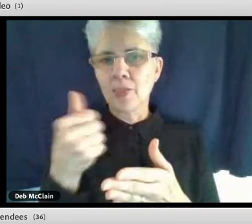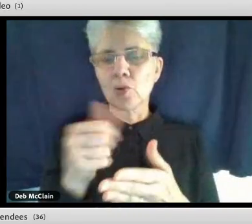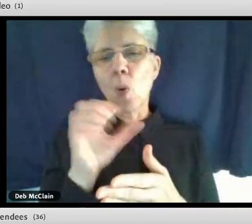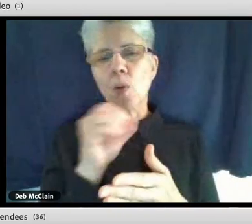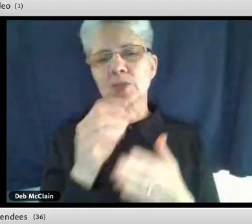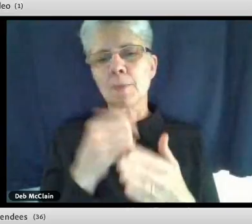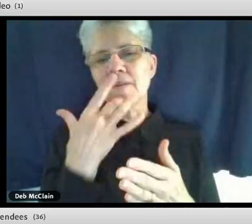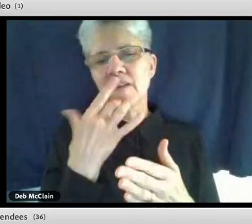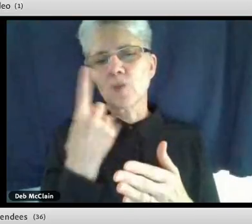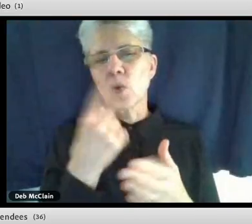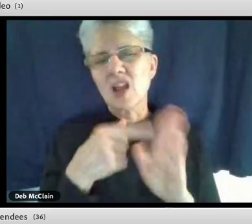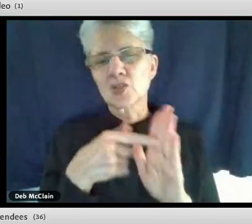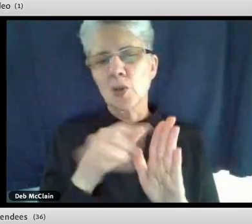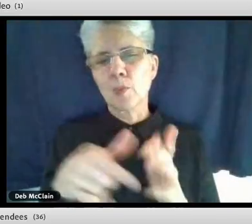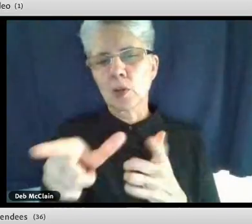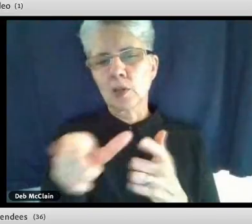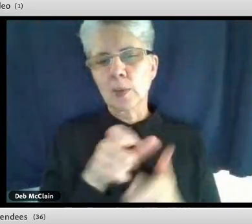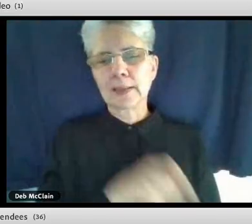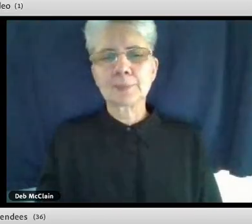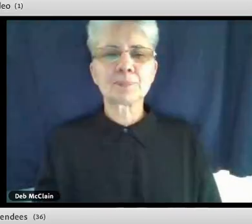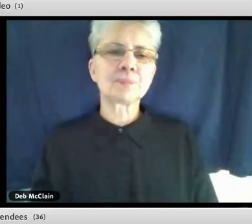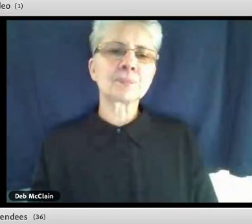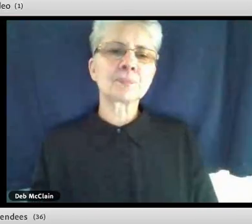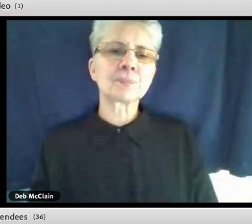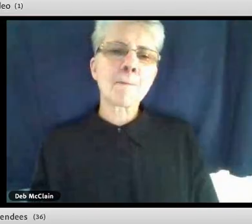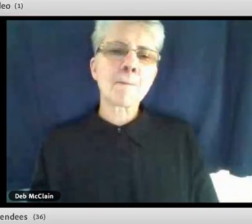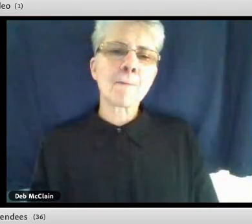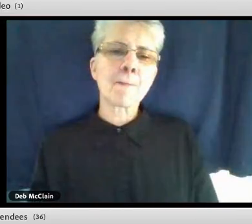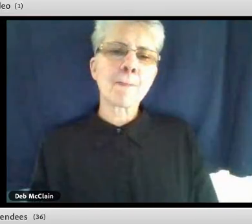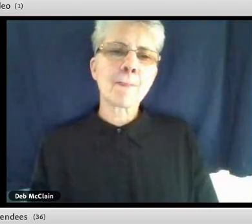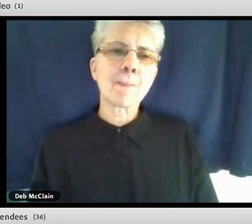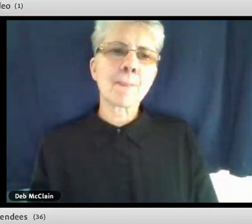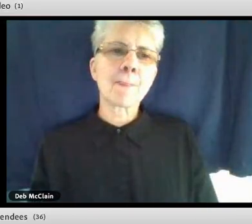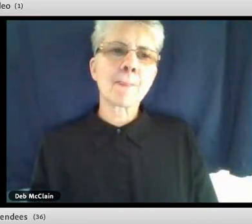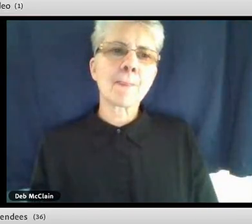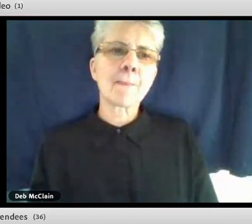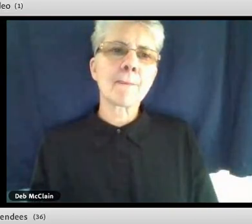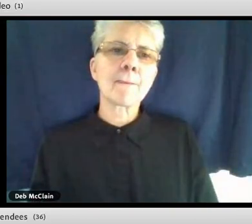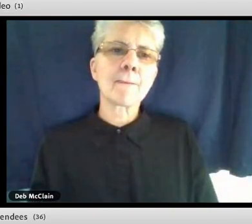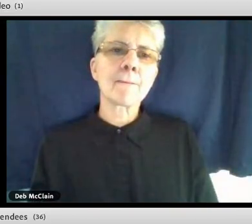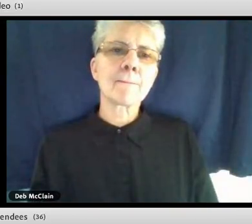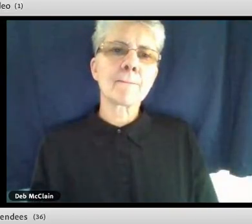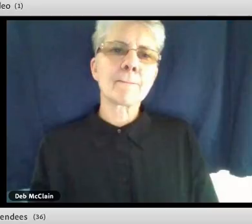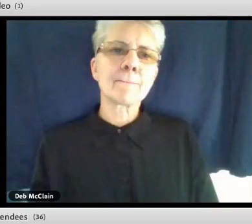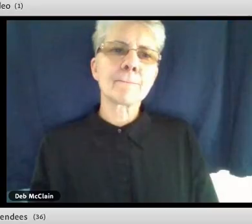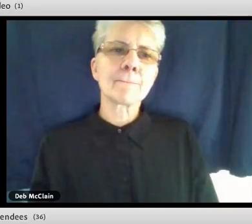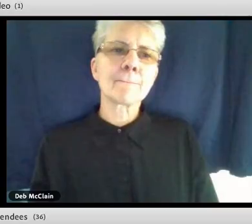to help other libraries. Oregon is probably my favorite one. I'm going to show you that really quickly.